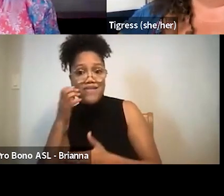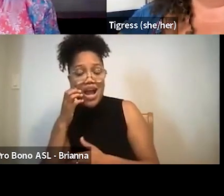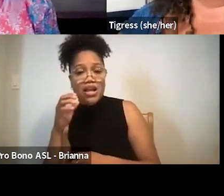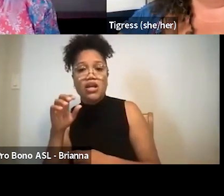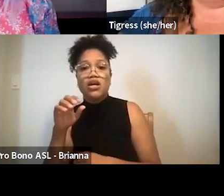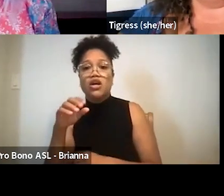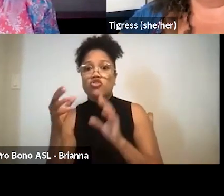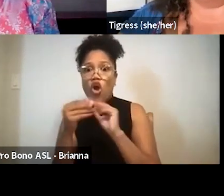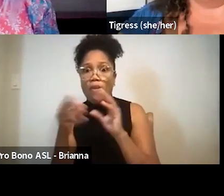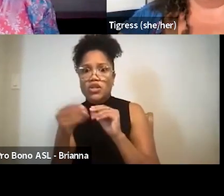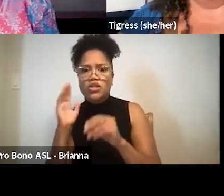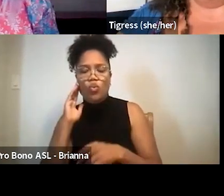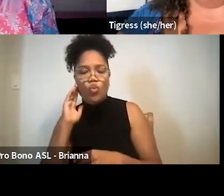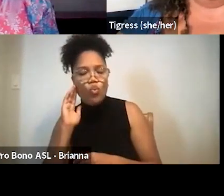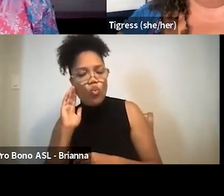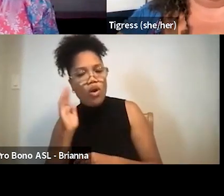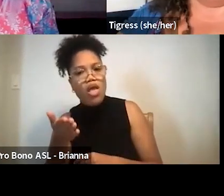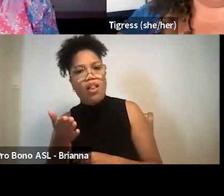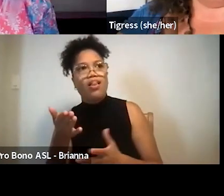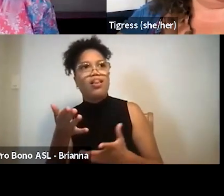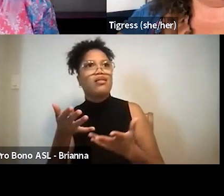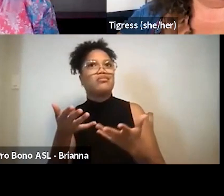those support for weight related loss?